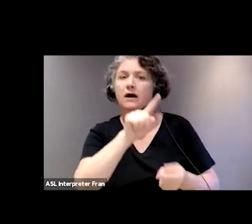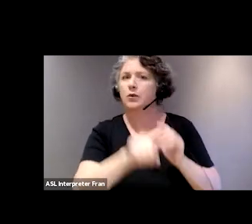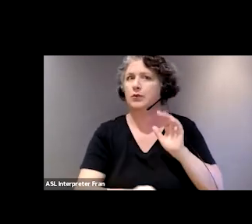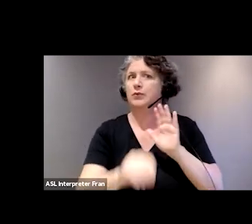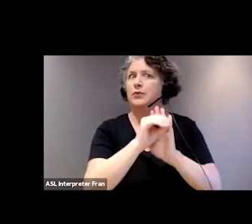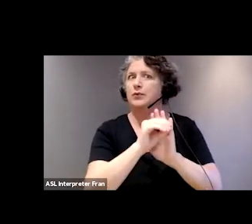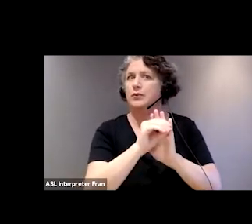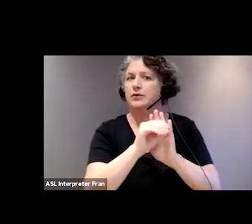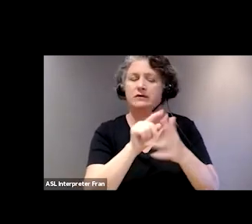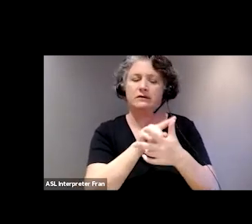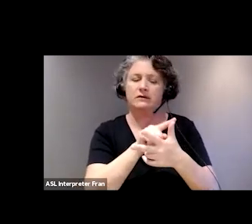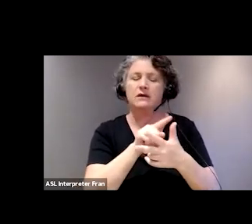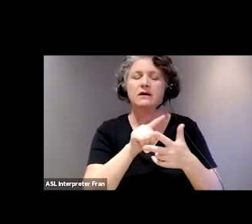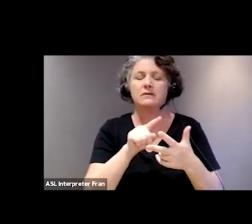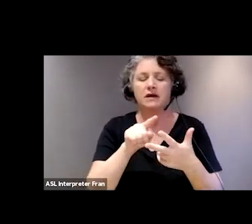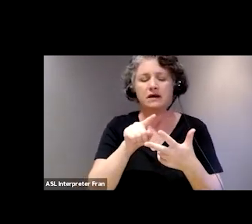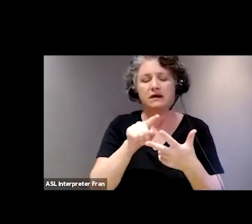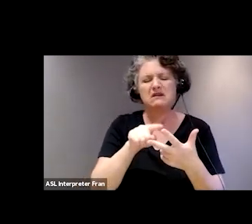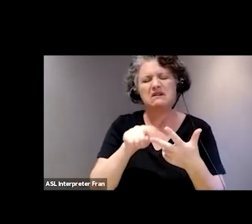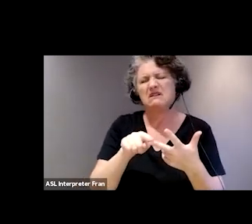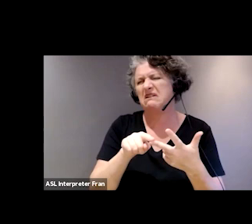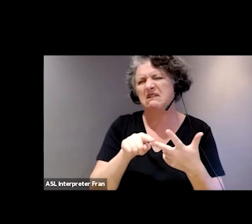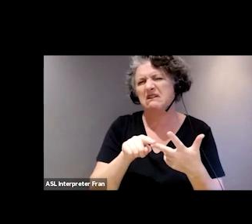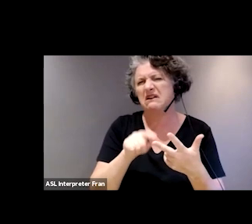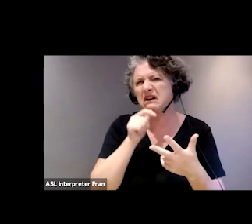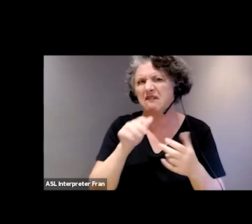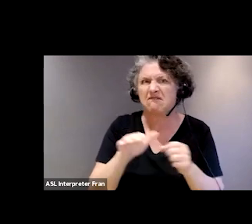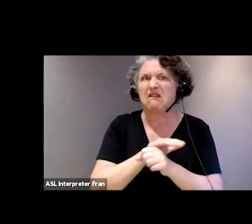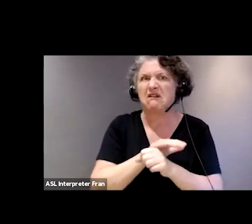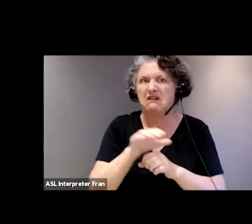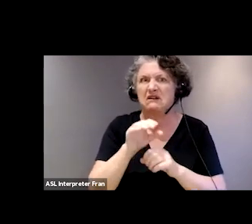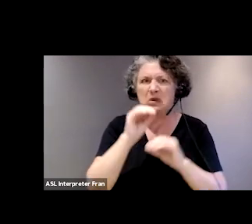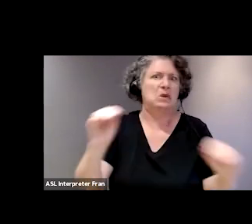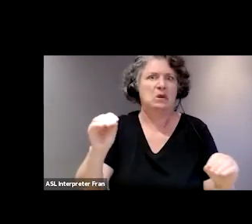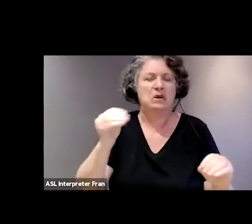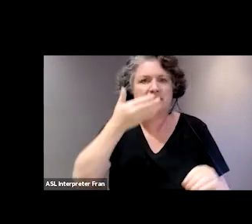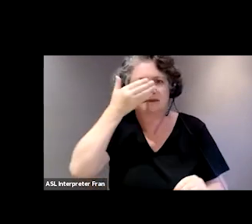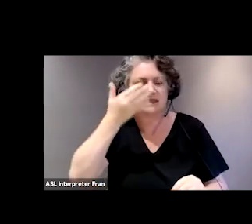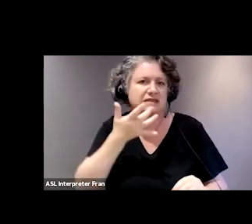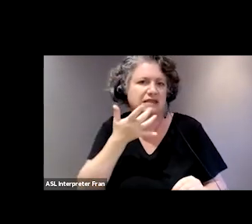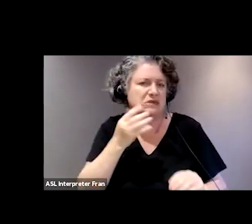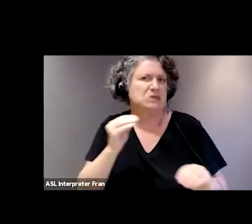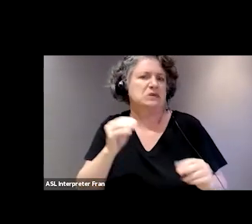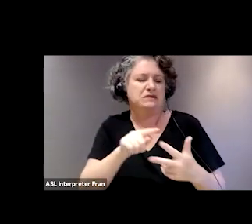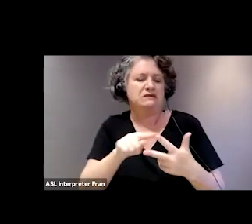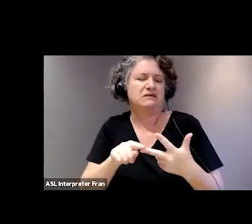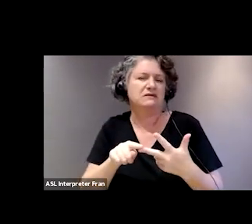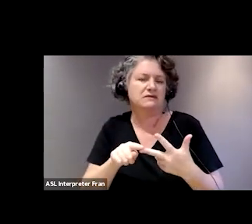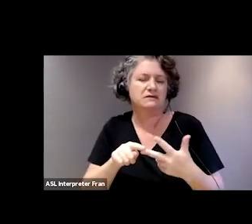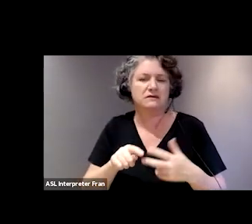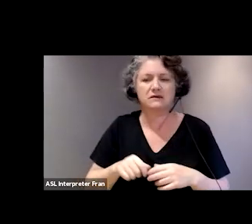are having a decrease or loss of taste or